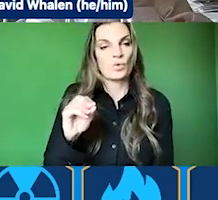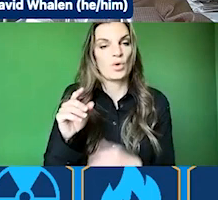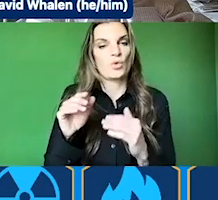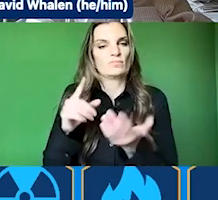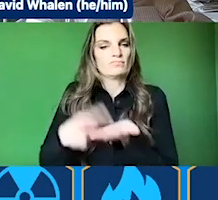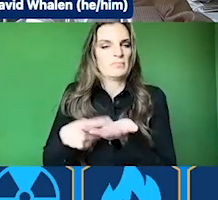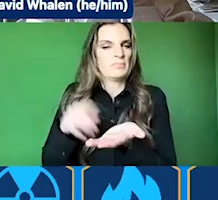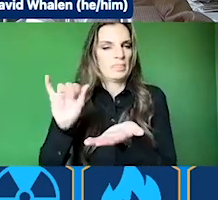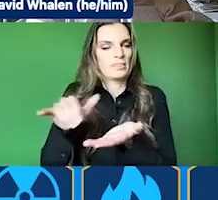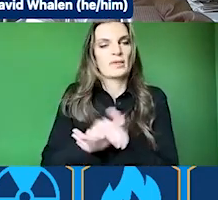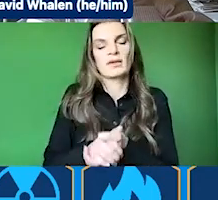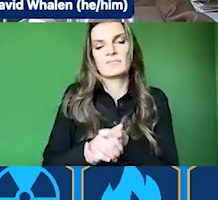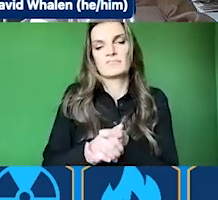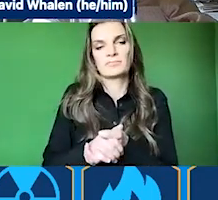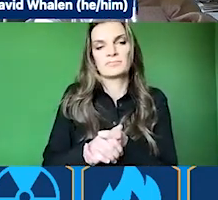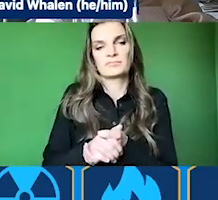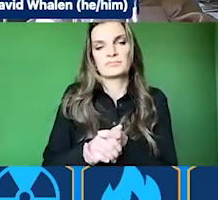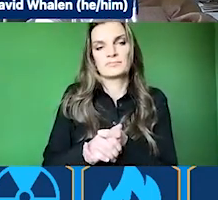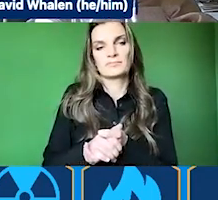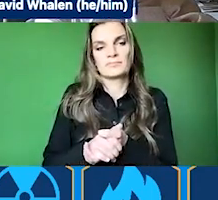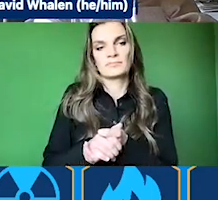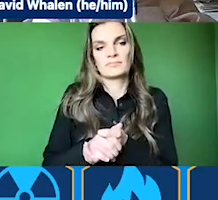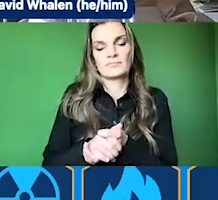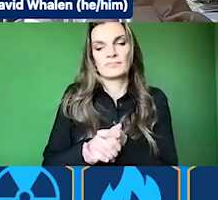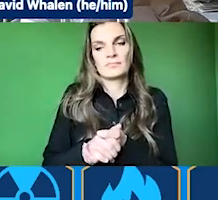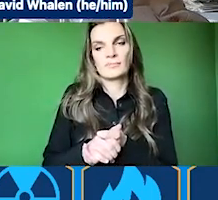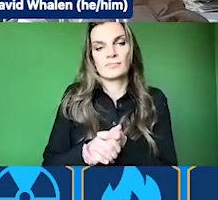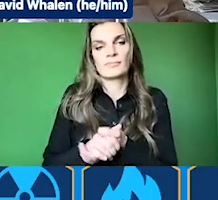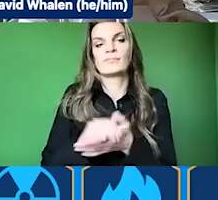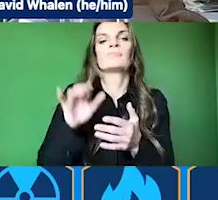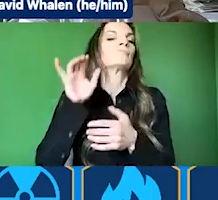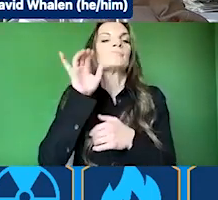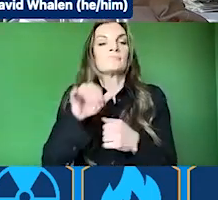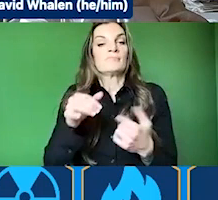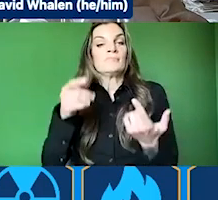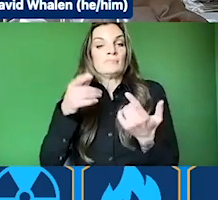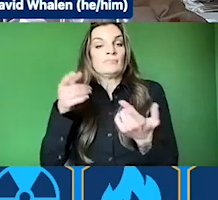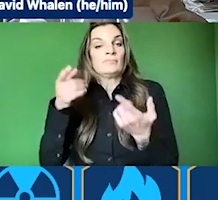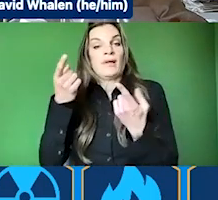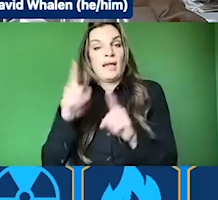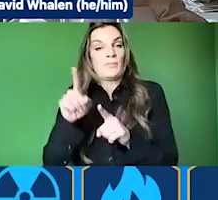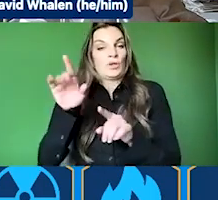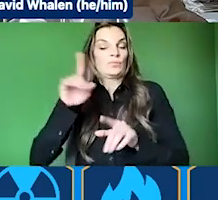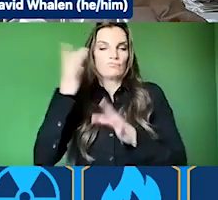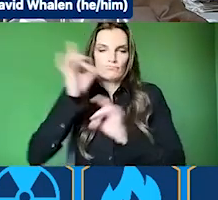mentioned it was not extremely common to actually get to crisis standards of care. However, there are all kinds of ways that